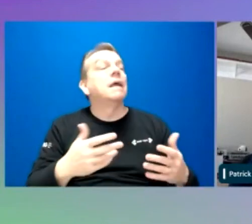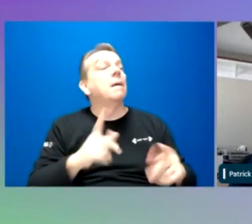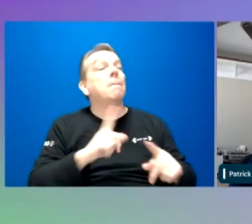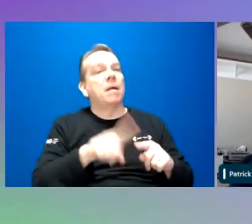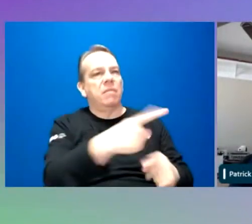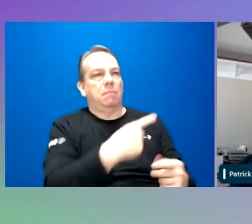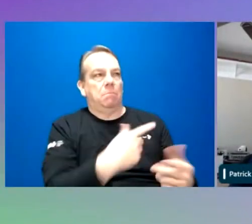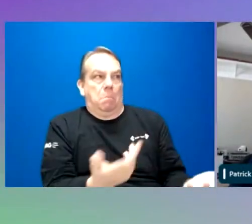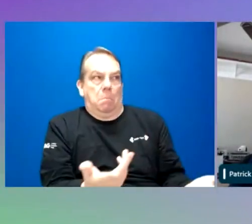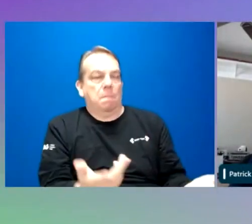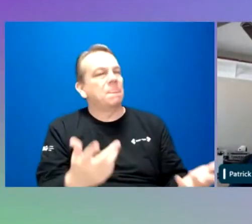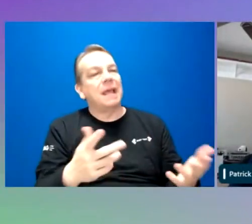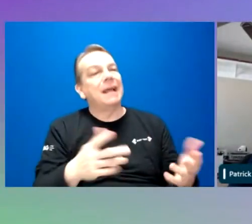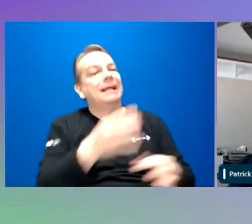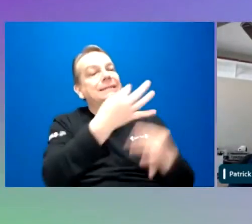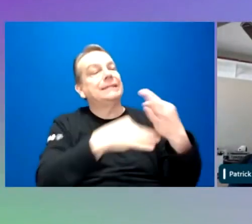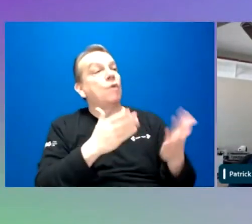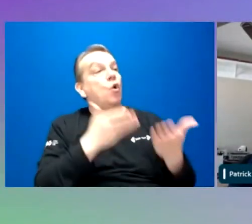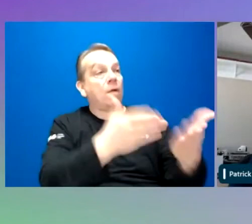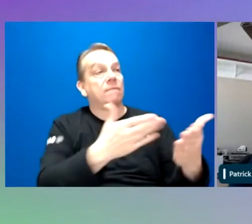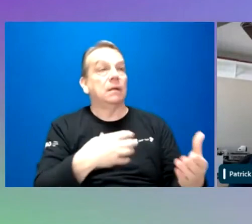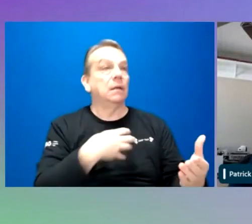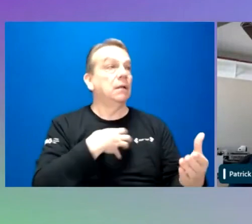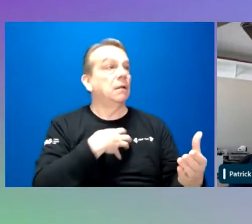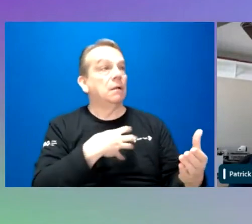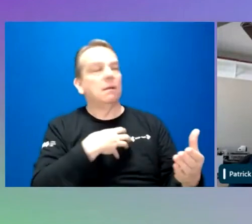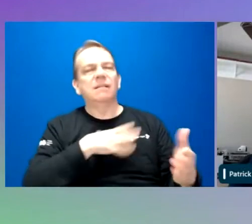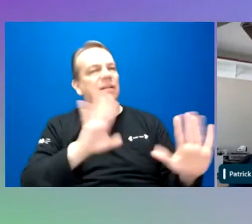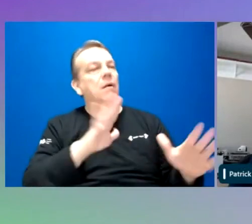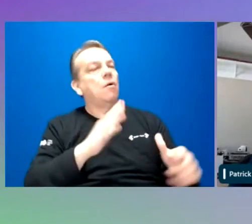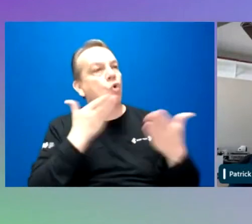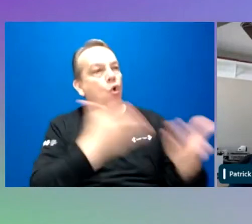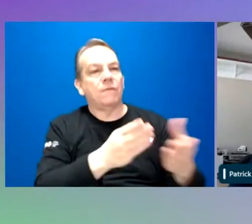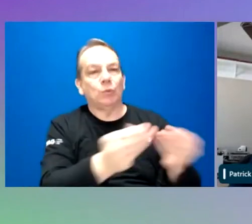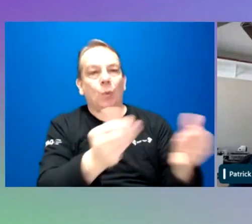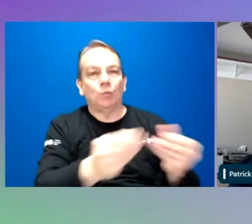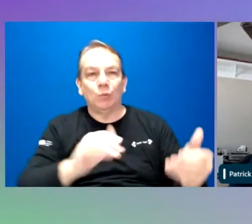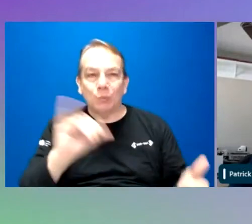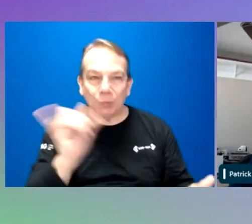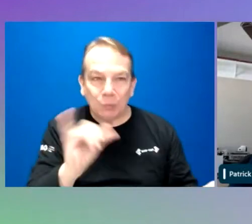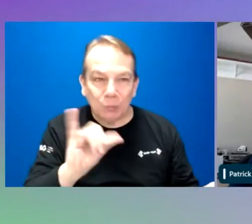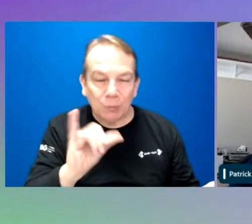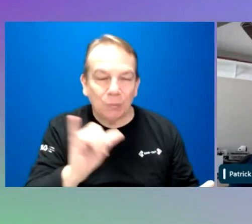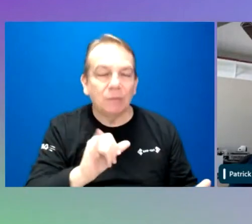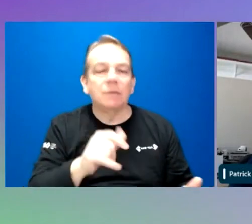go and don't be afraid to talk to your leadership. Many, many,